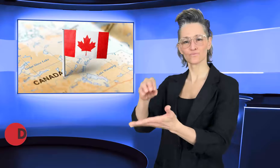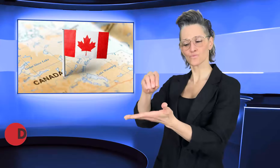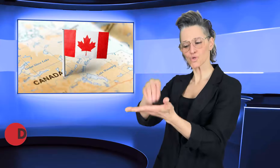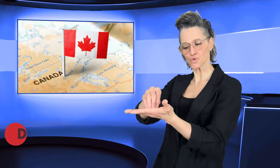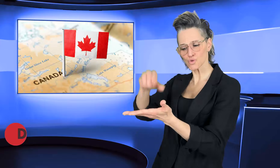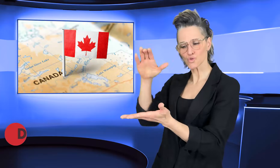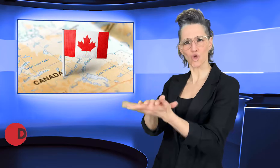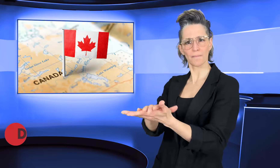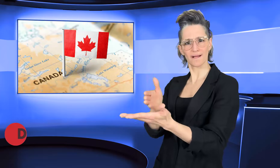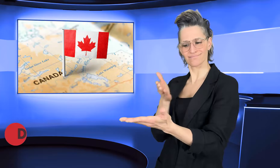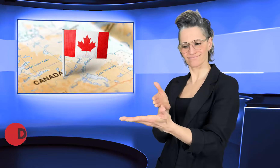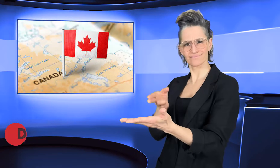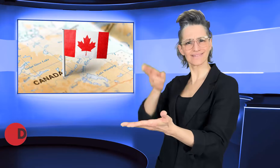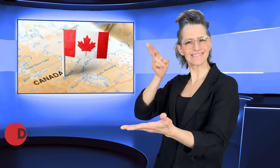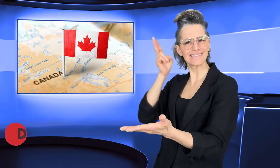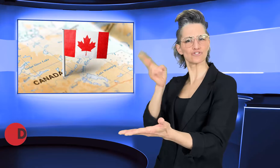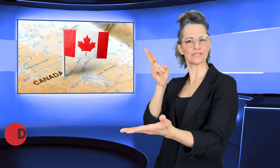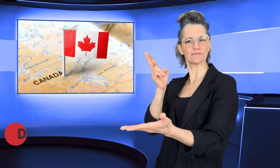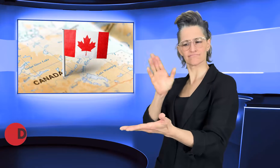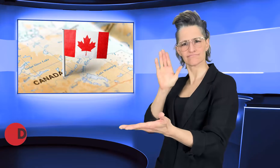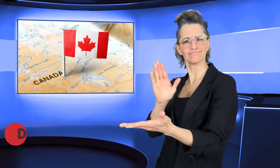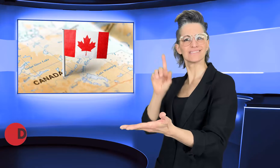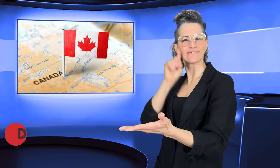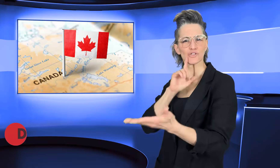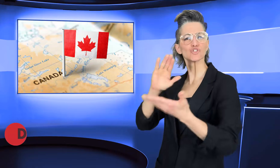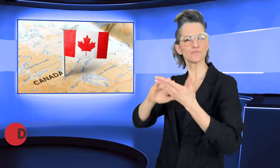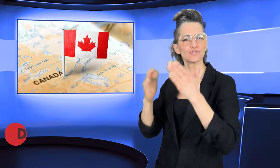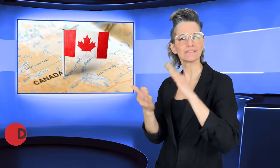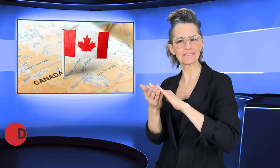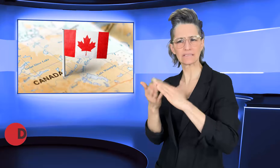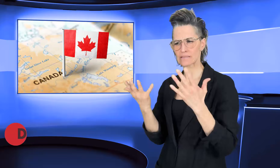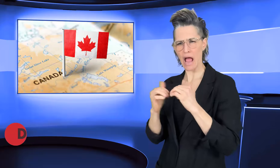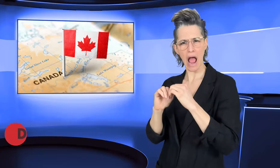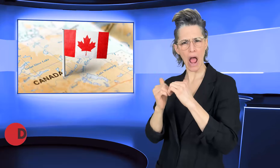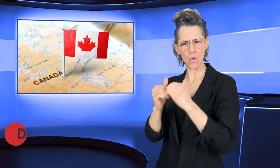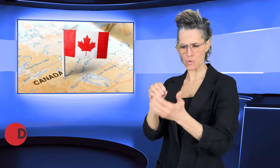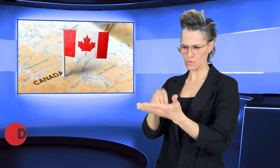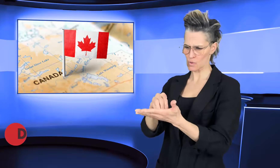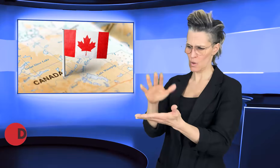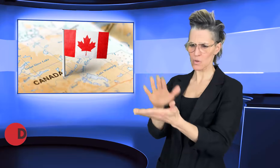Producing a film about Gary Malkowski is a great way to